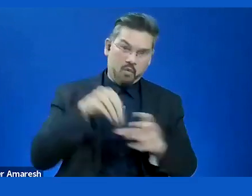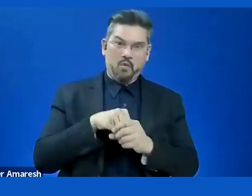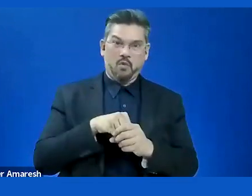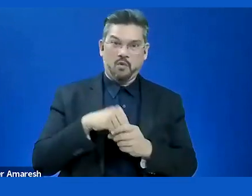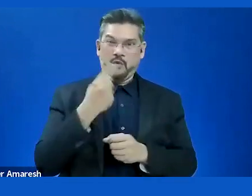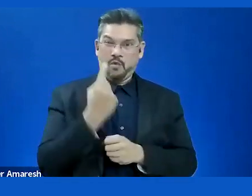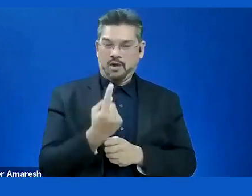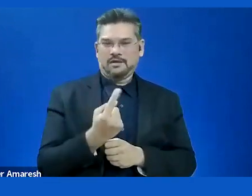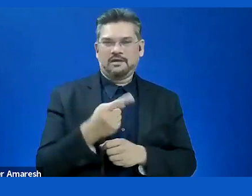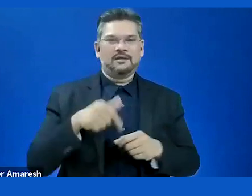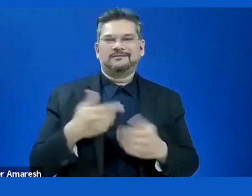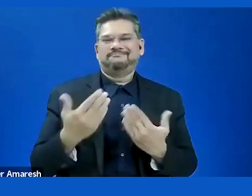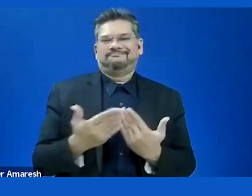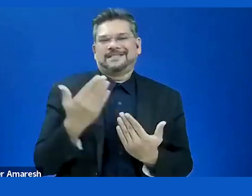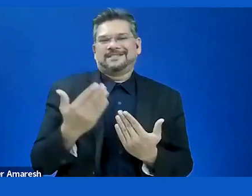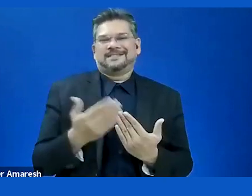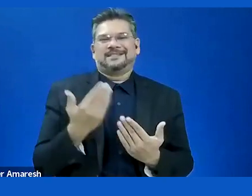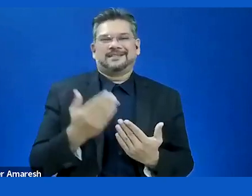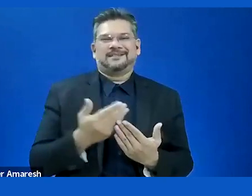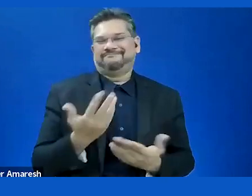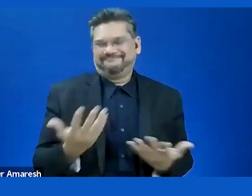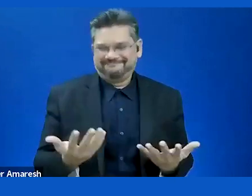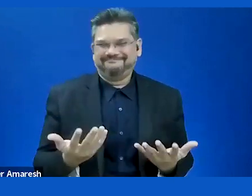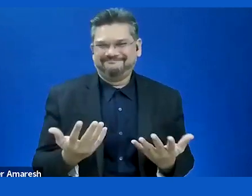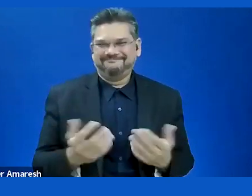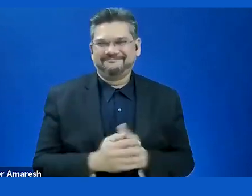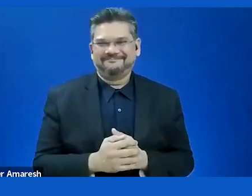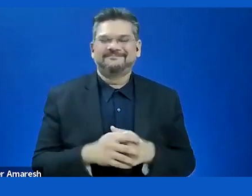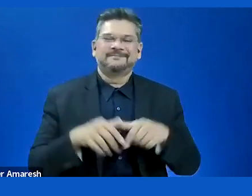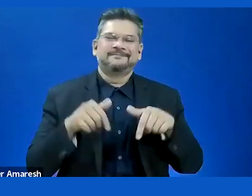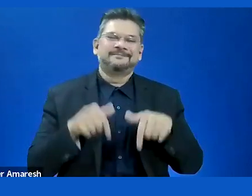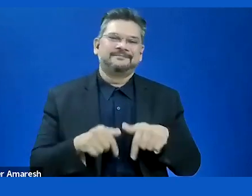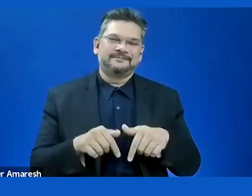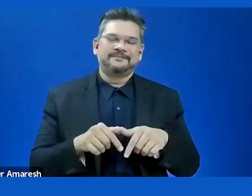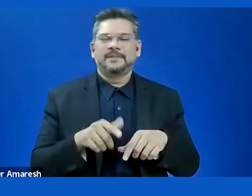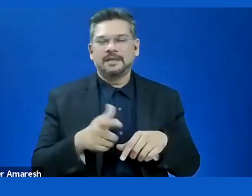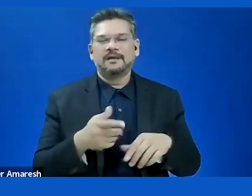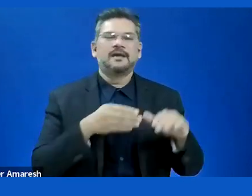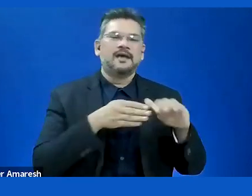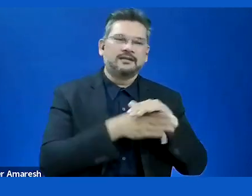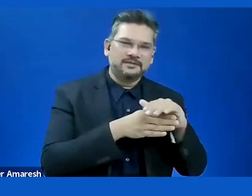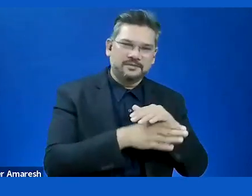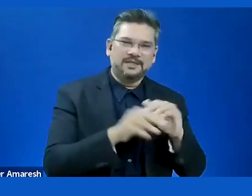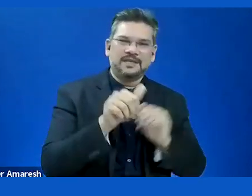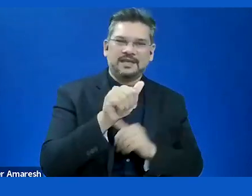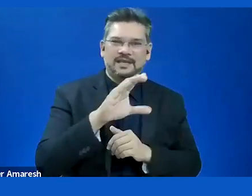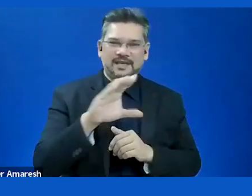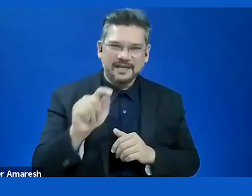This brings me to the WAD and connection with the Accessibility Act, what are the main differences,